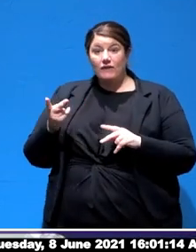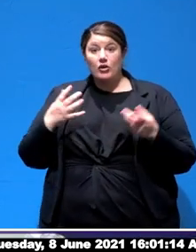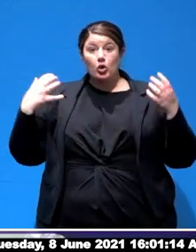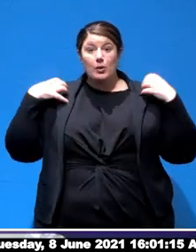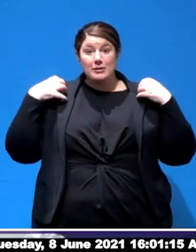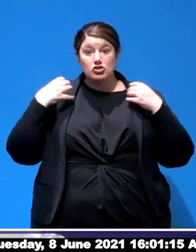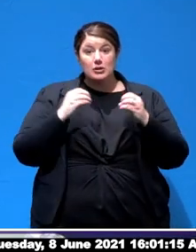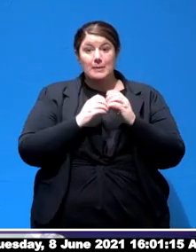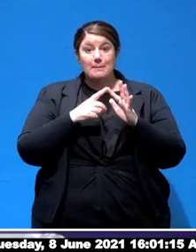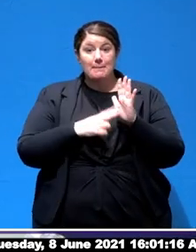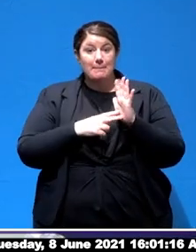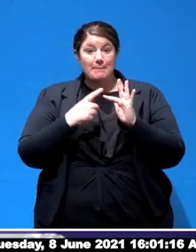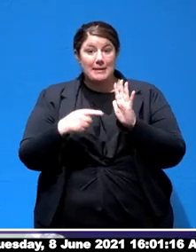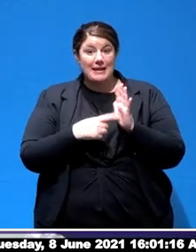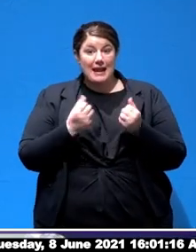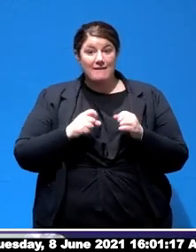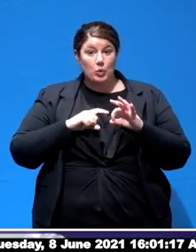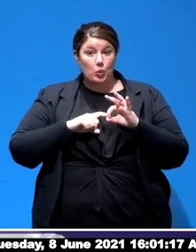Commissioner Bennett, do you have a question of Ms Kirkby?